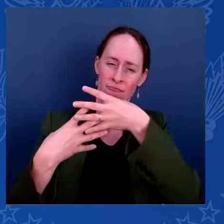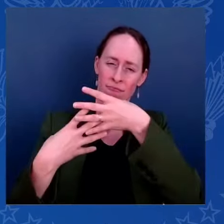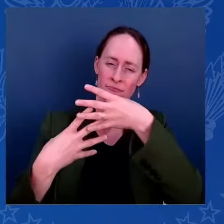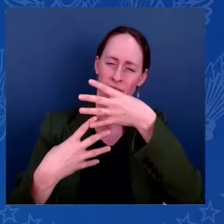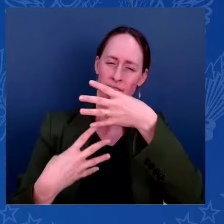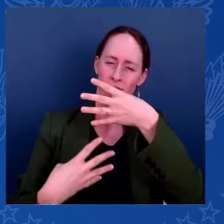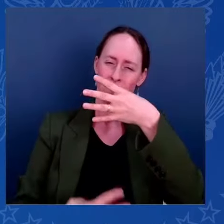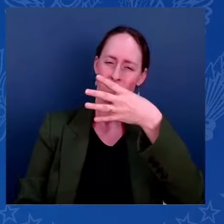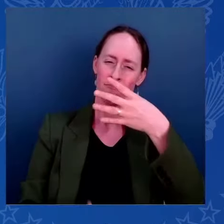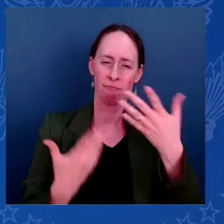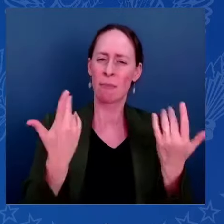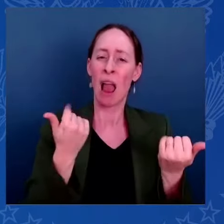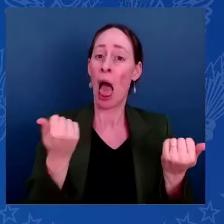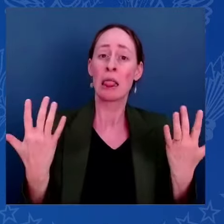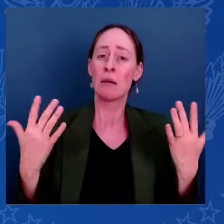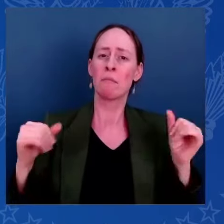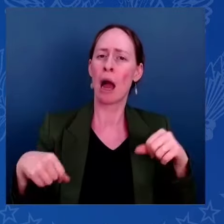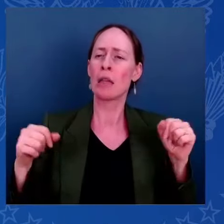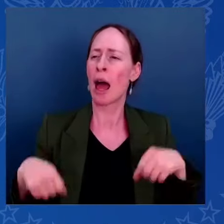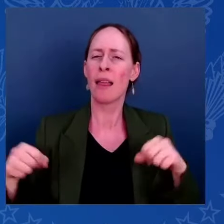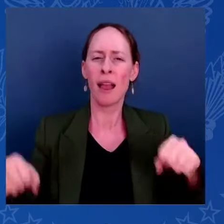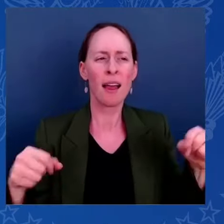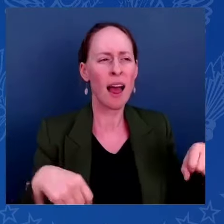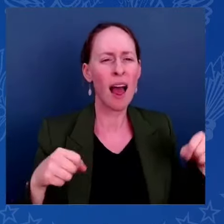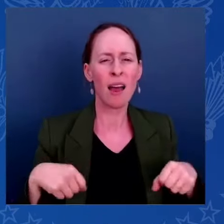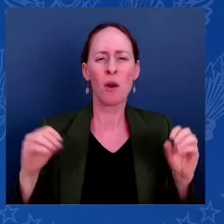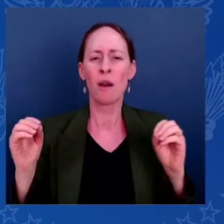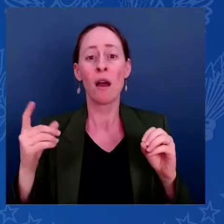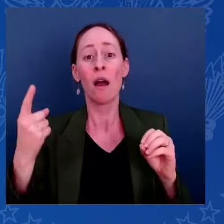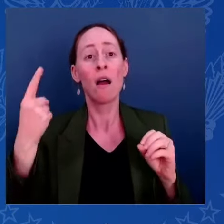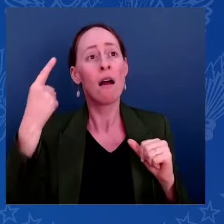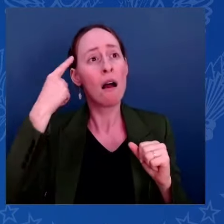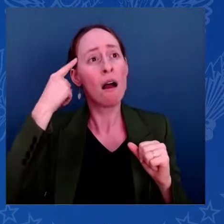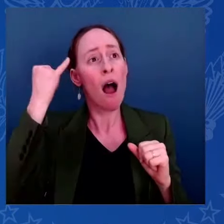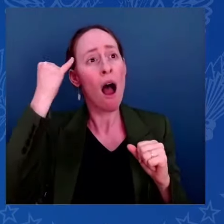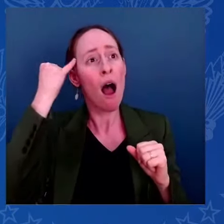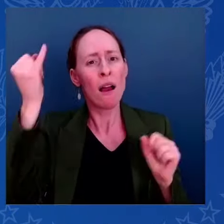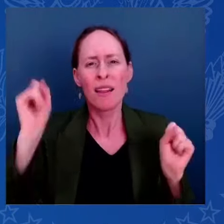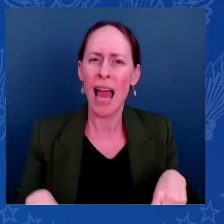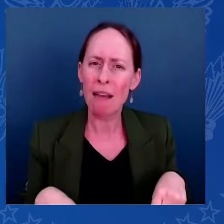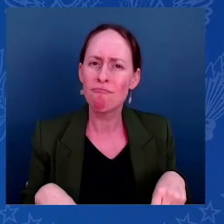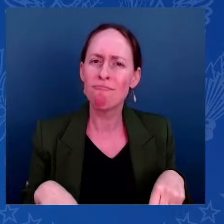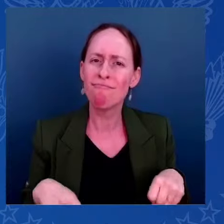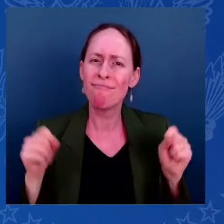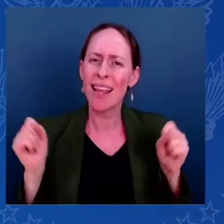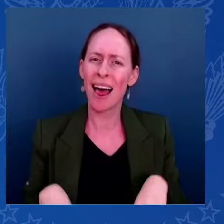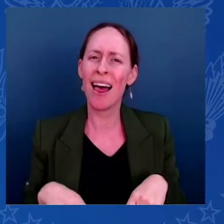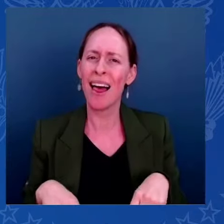Anything we set our mind to is possible. We are the land of possibilities. That's who we are.